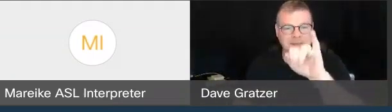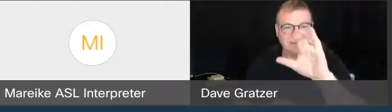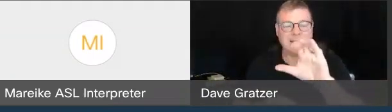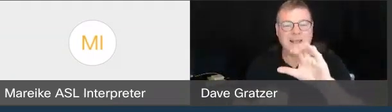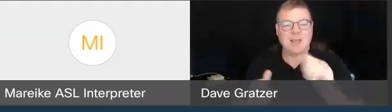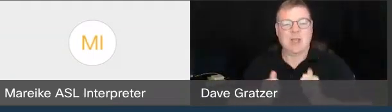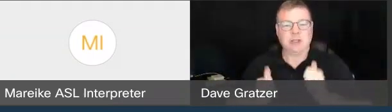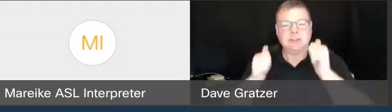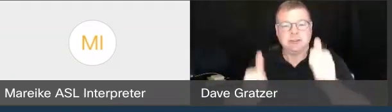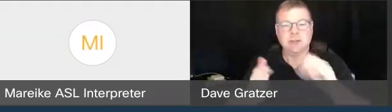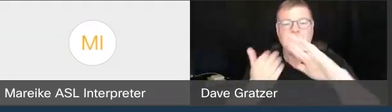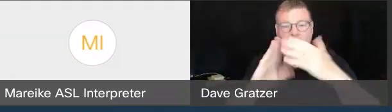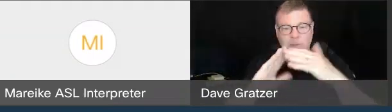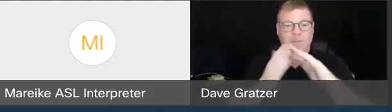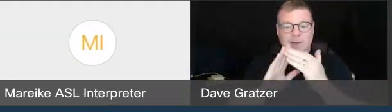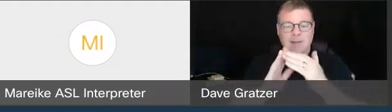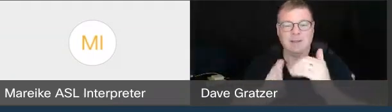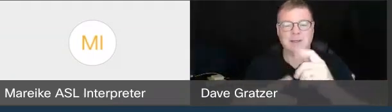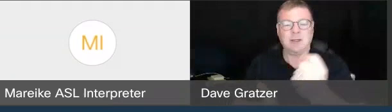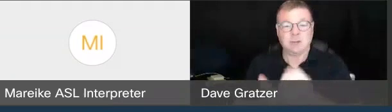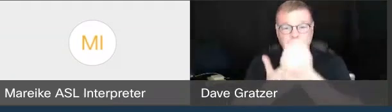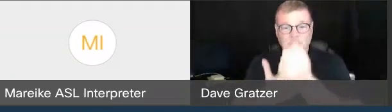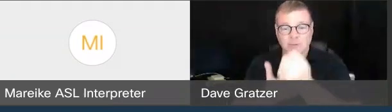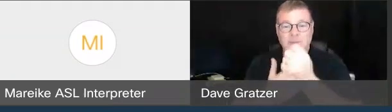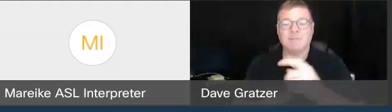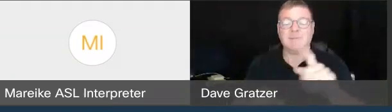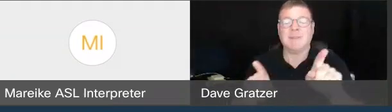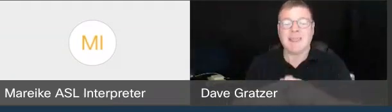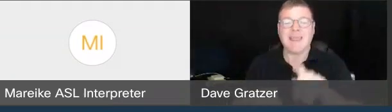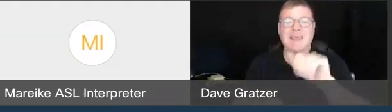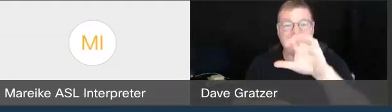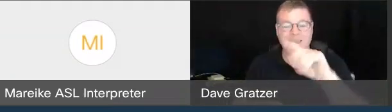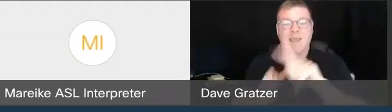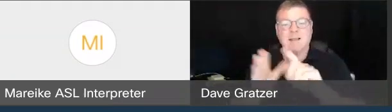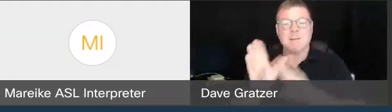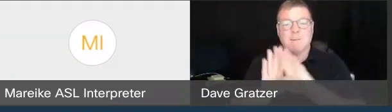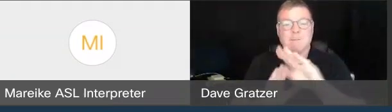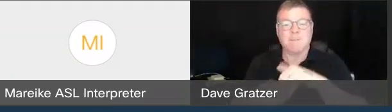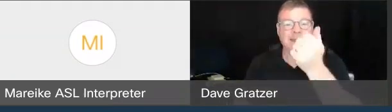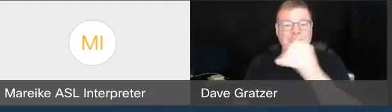Treatment or Assertive Community Treatment Act as a model developed in the early 1970s with the goal